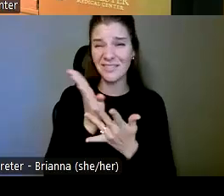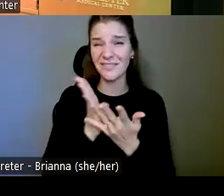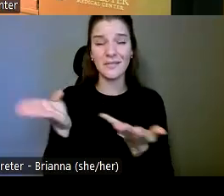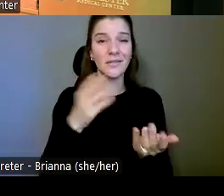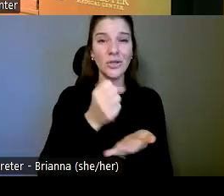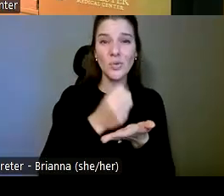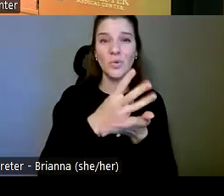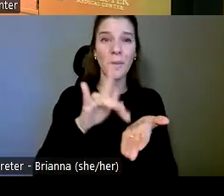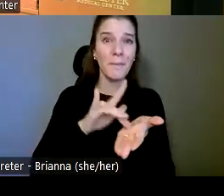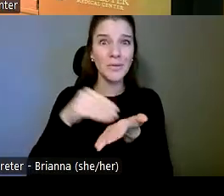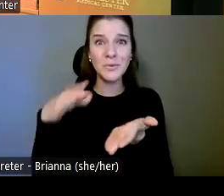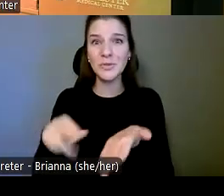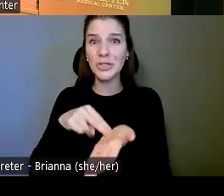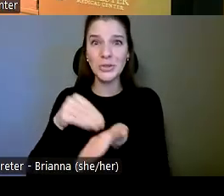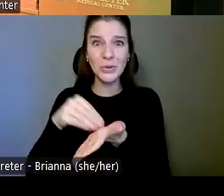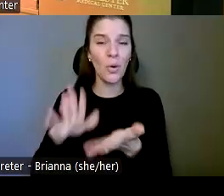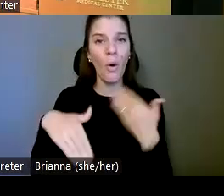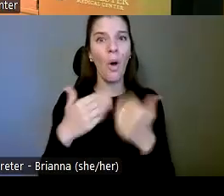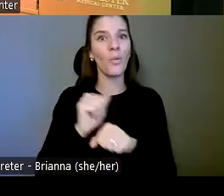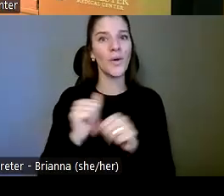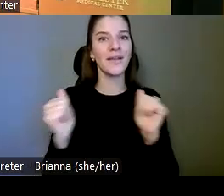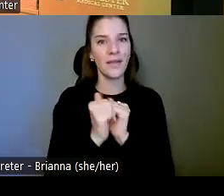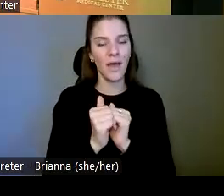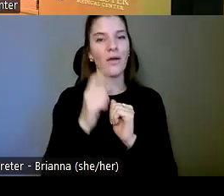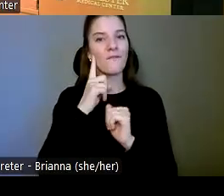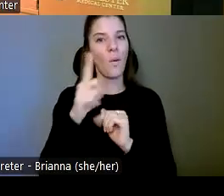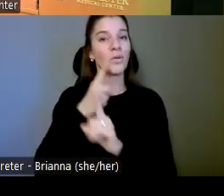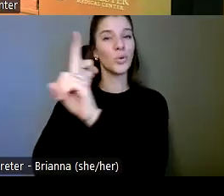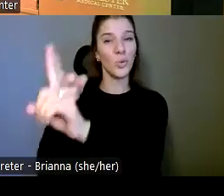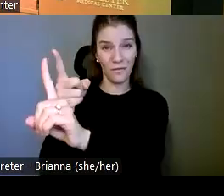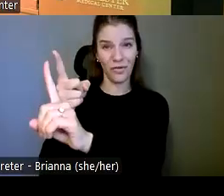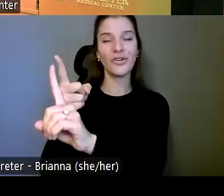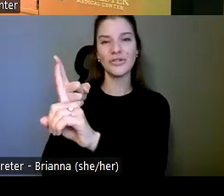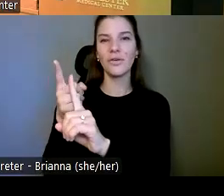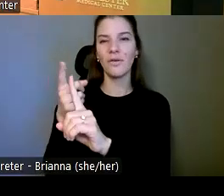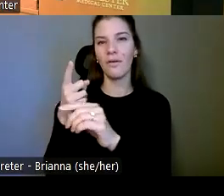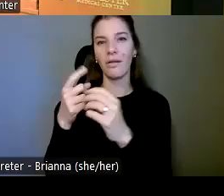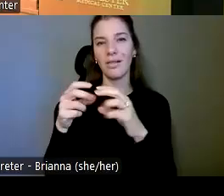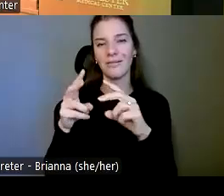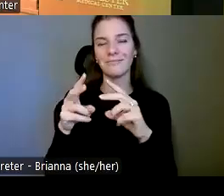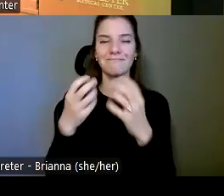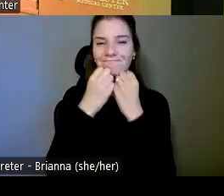all working together towards the one key, which is the universal. Um, in terms of the playbook,